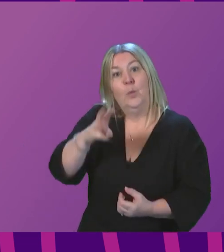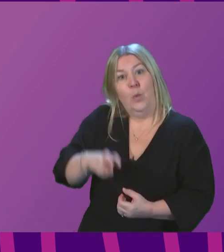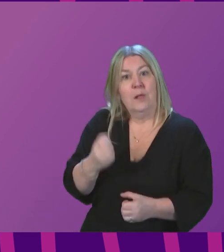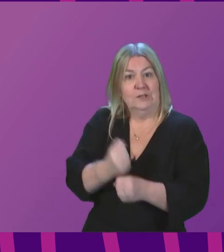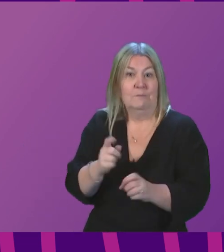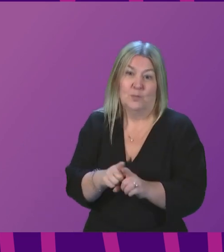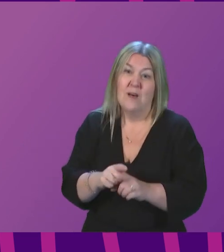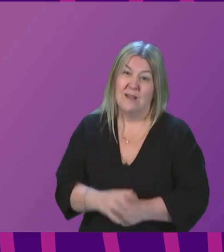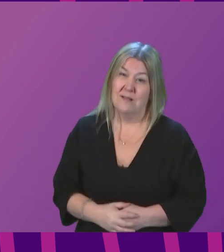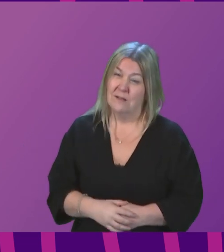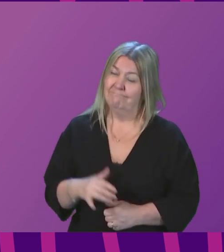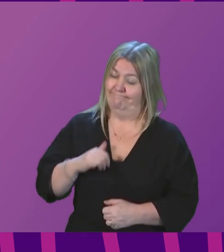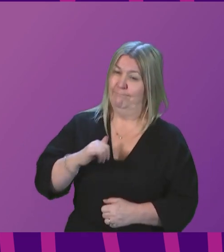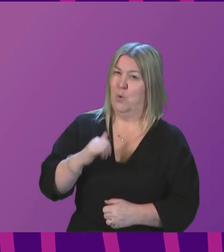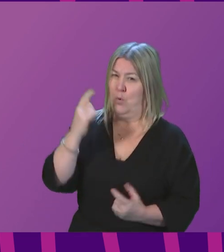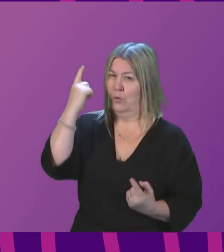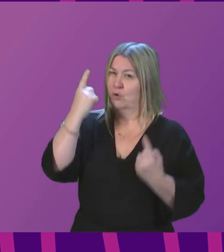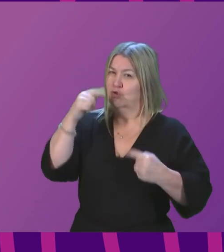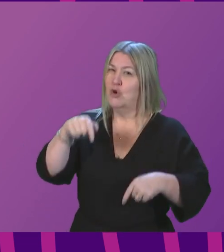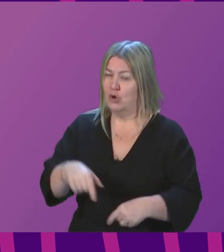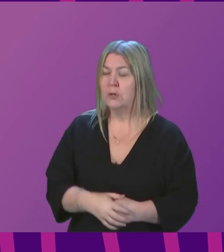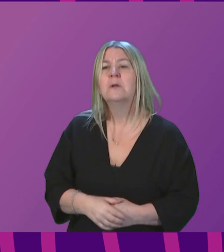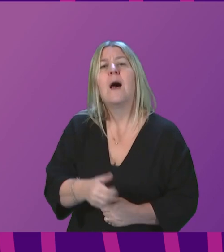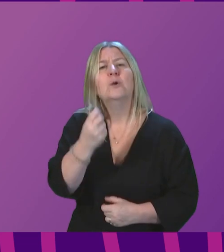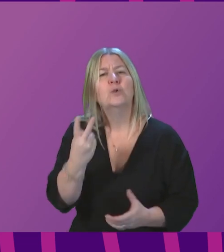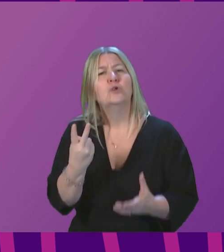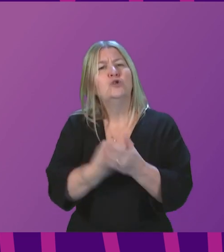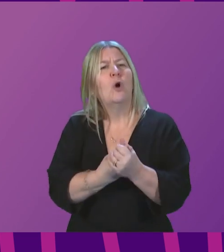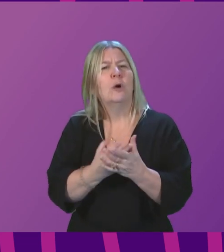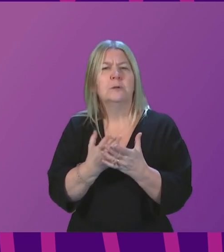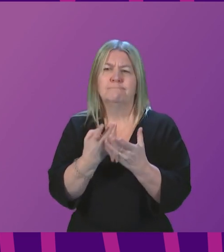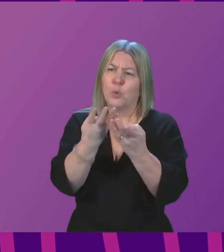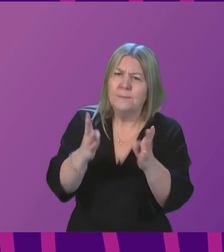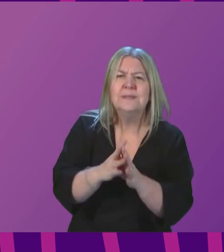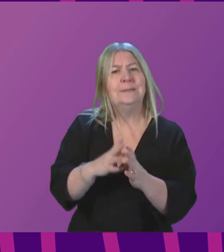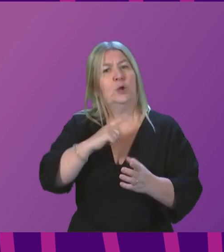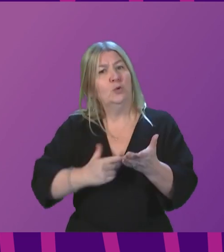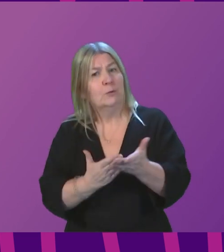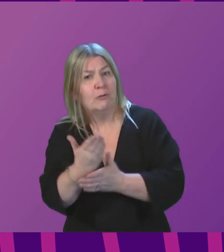I note that the House of Commons Joint Committee on Human Rights said yesterday that the reforms to the asylum system that are proposed in the bill